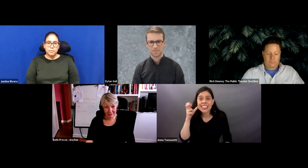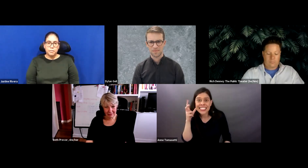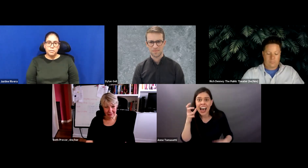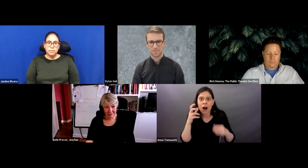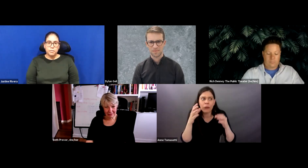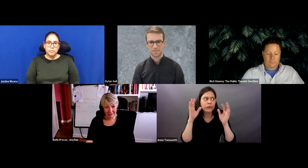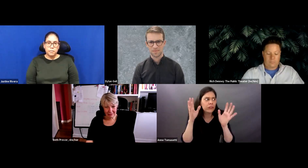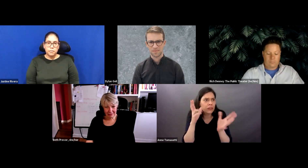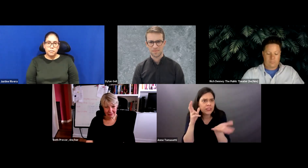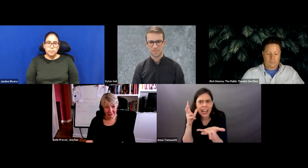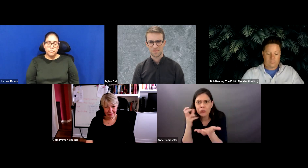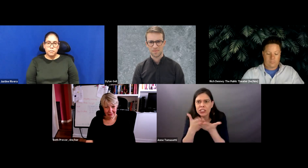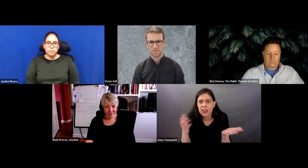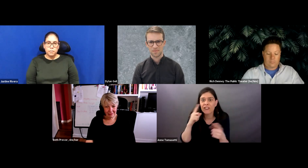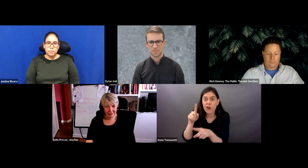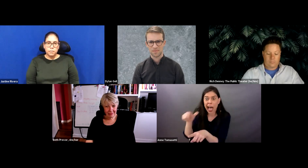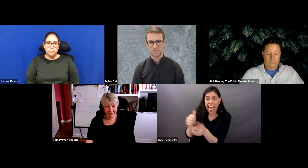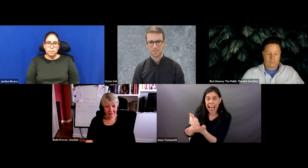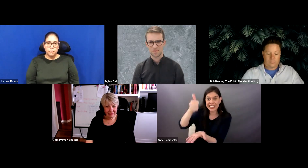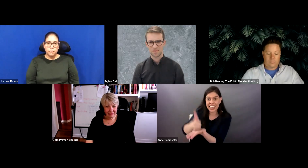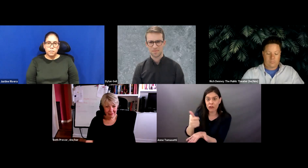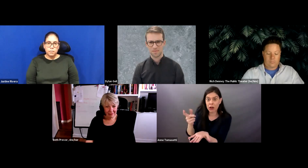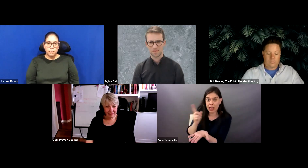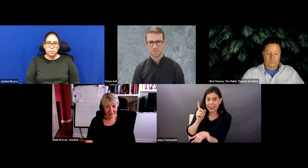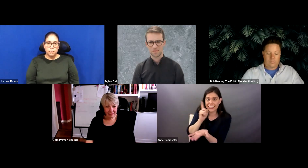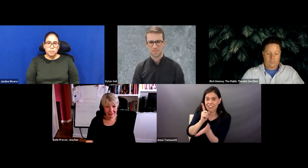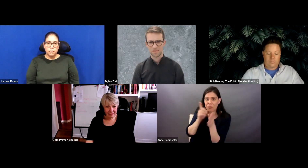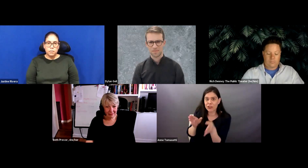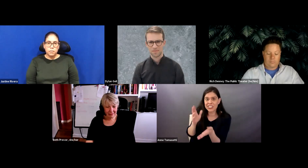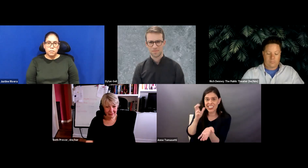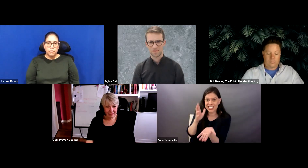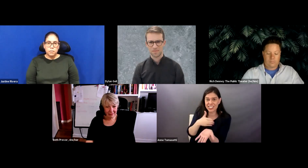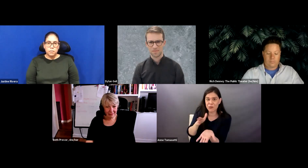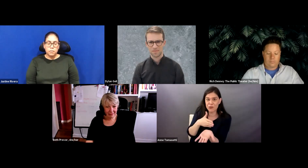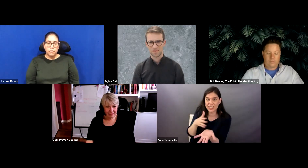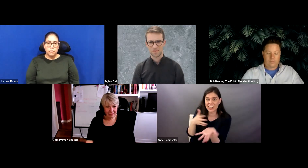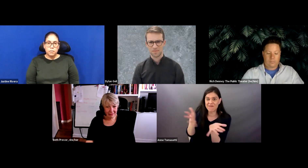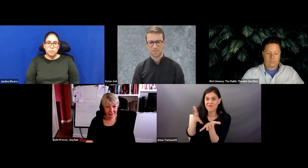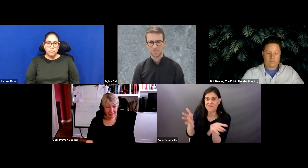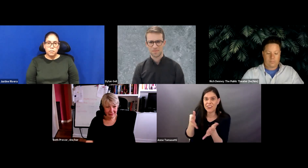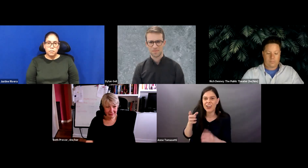thing. And also, the sound. So for Alexandria as a Deaf person,